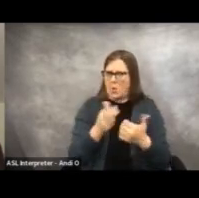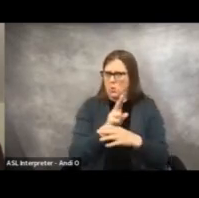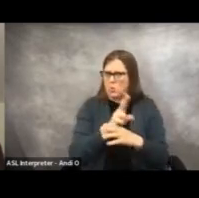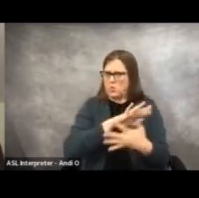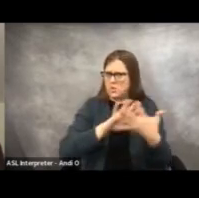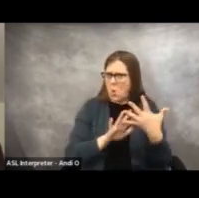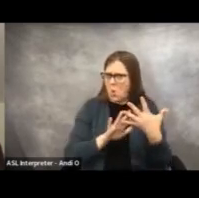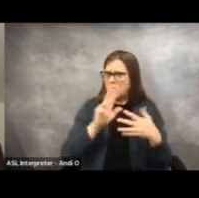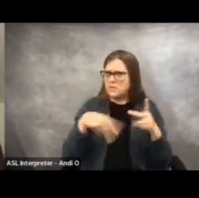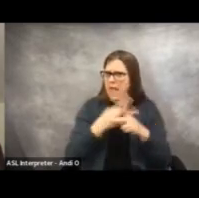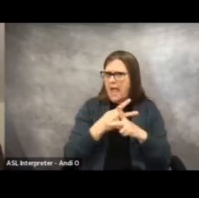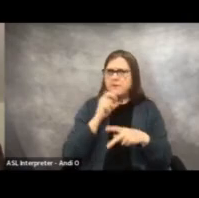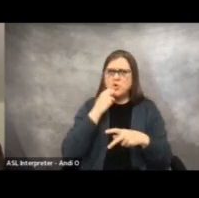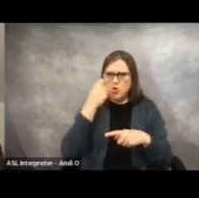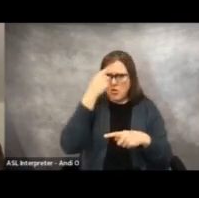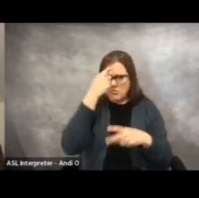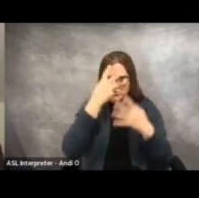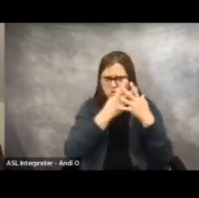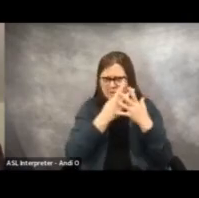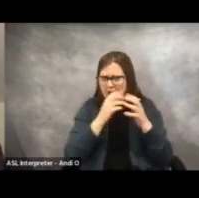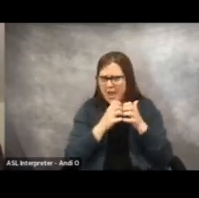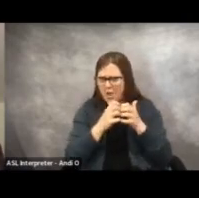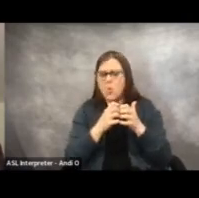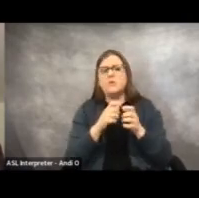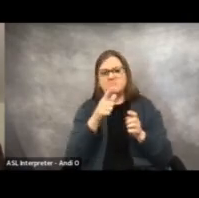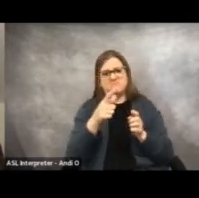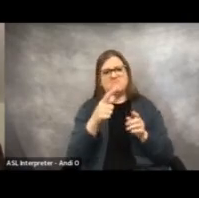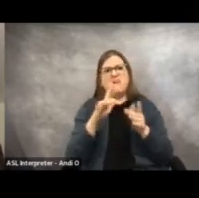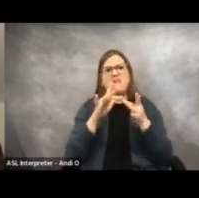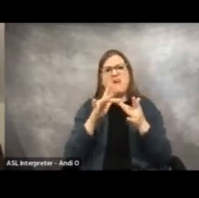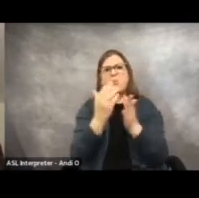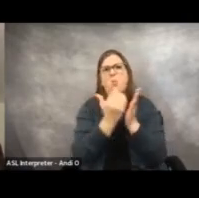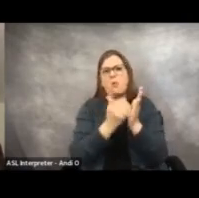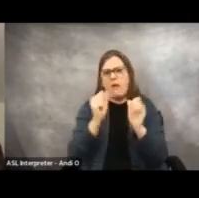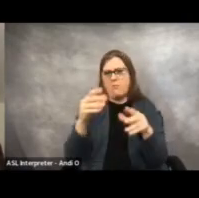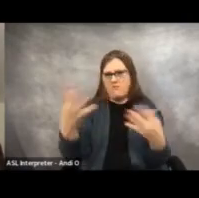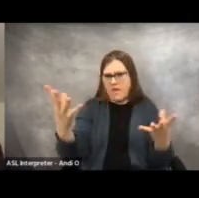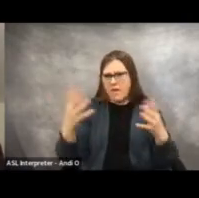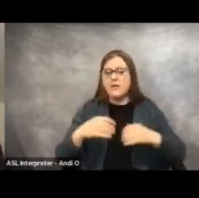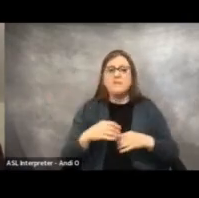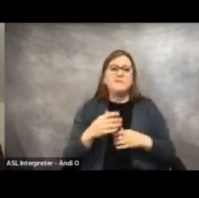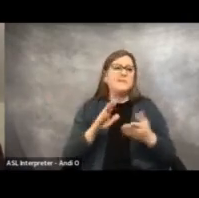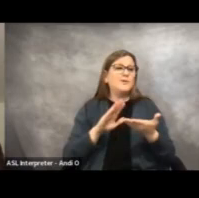neurocognitive screening. And it can be taken by community providers, behavioral health